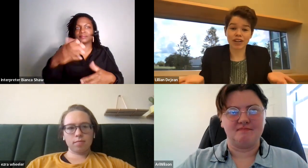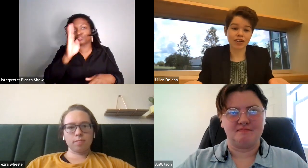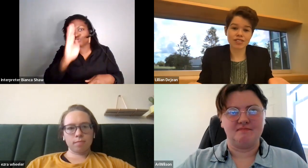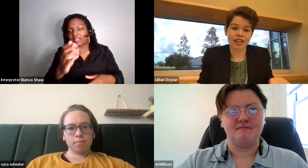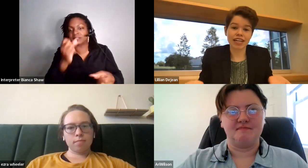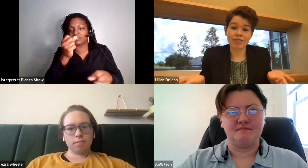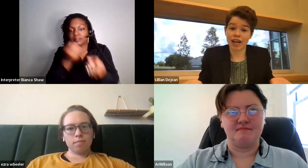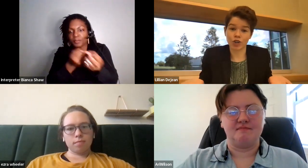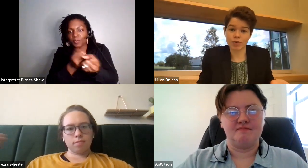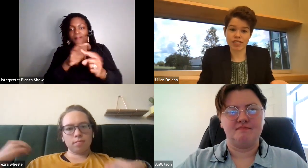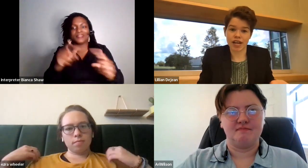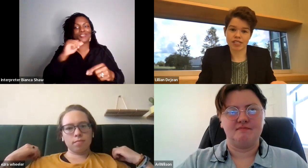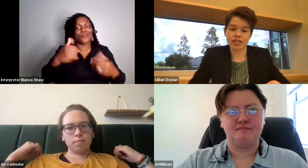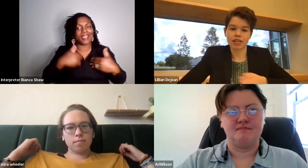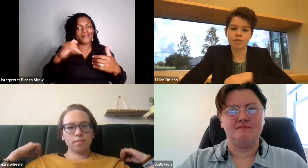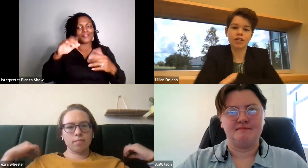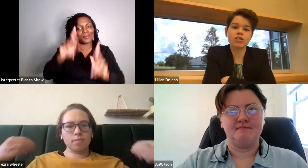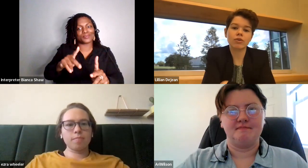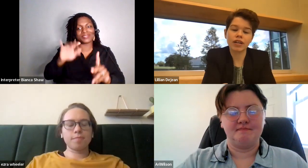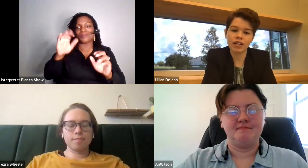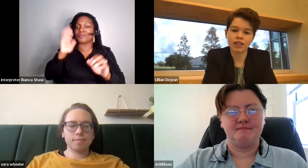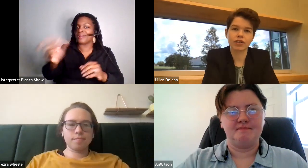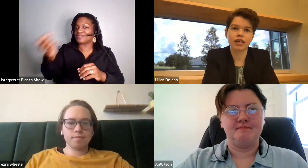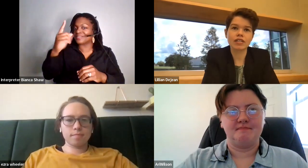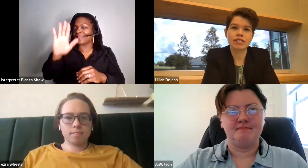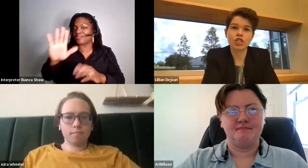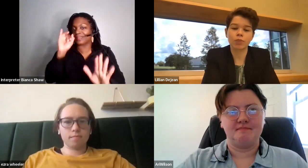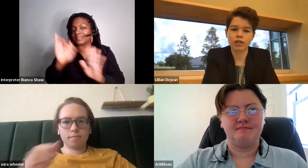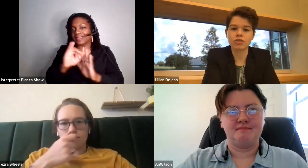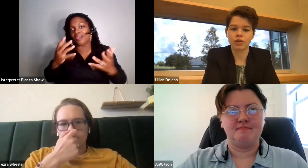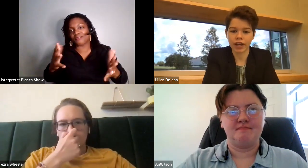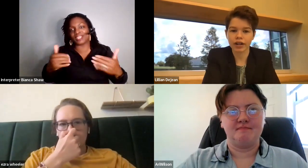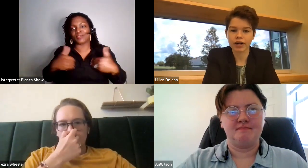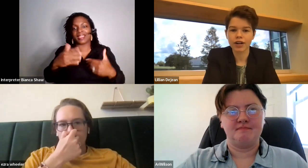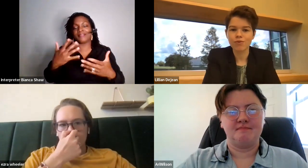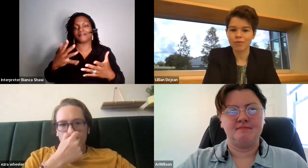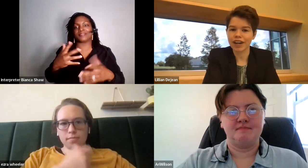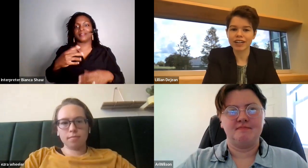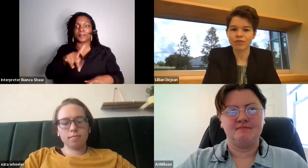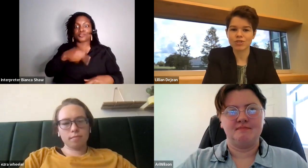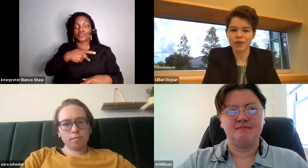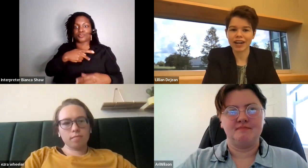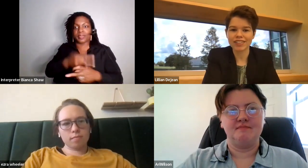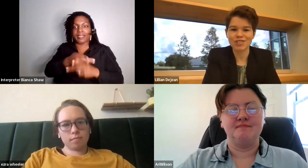LGBT identity because already you're getting such personal care from caregivers. Right?